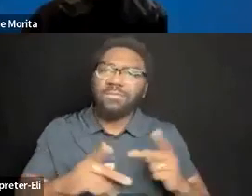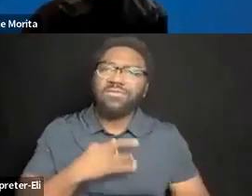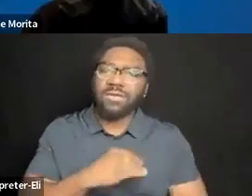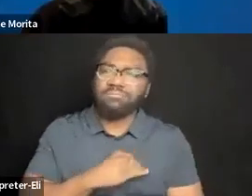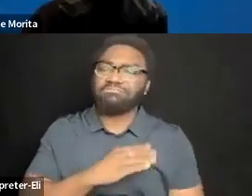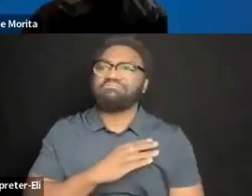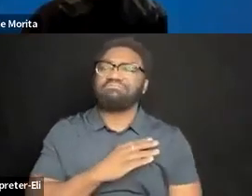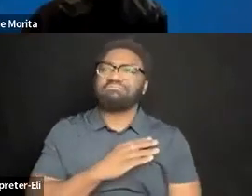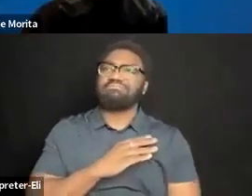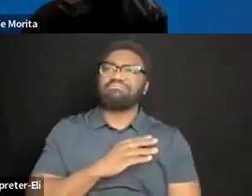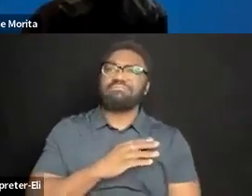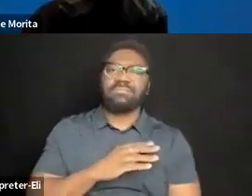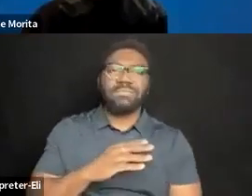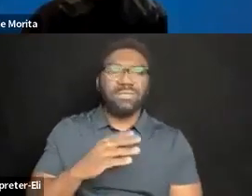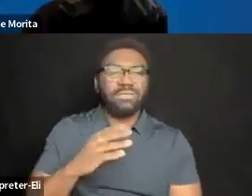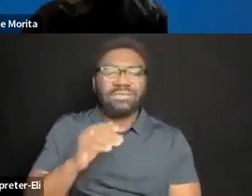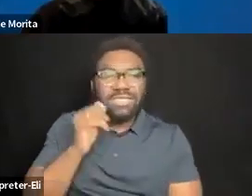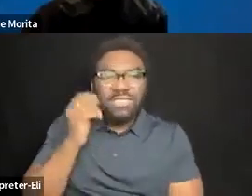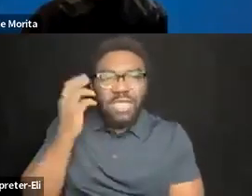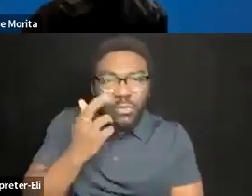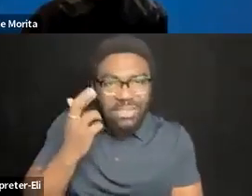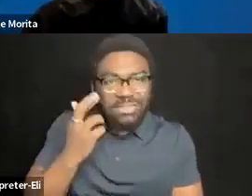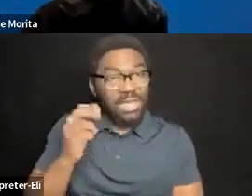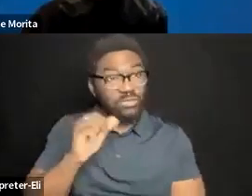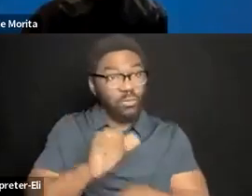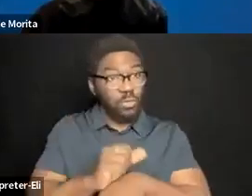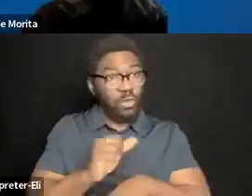to work in a response. And so that's some of the work that we're working to do.